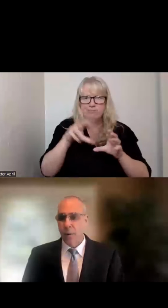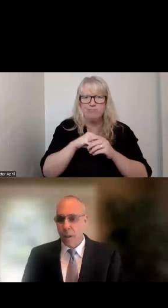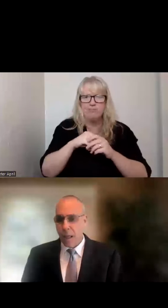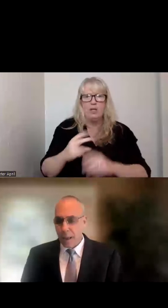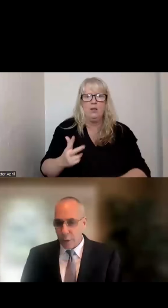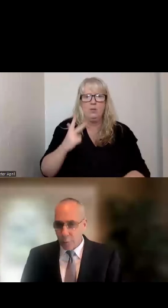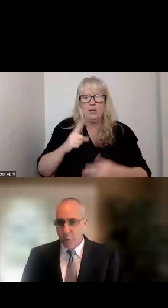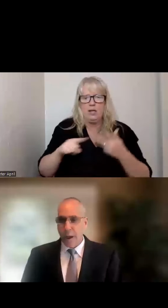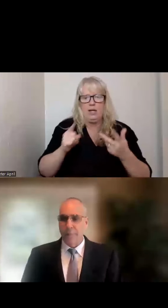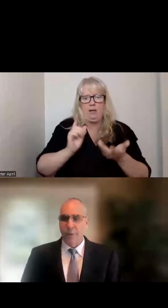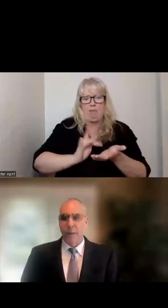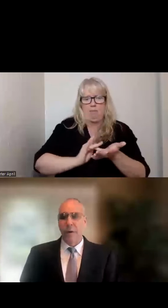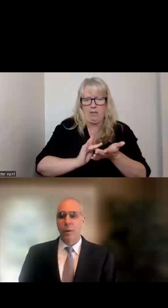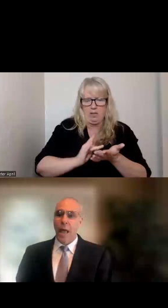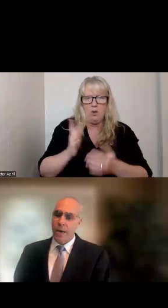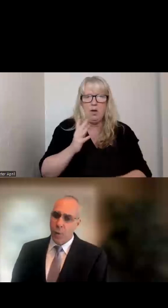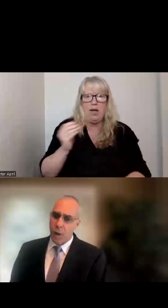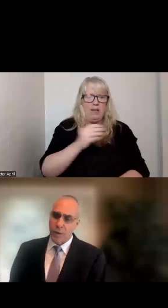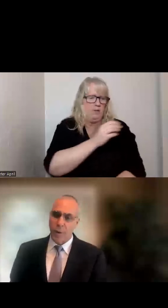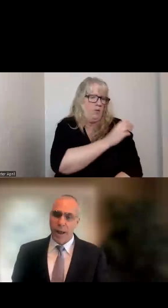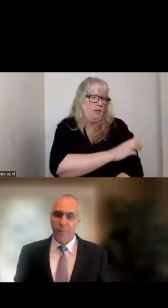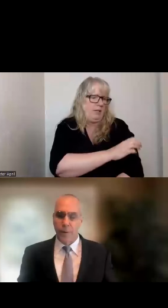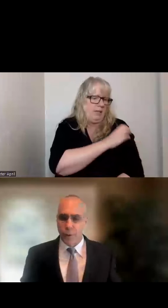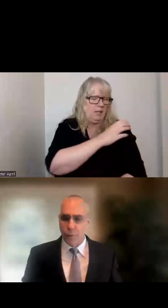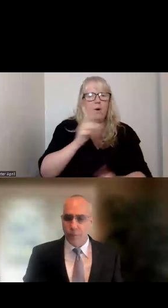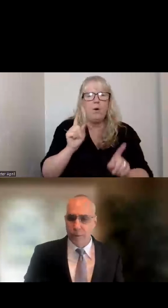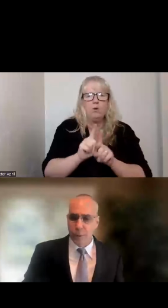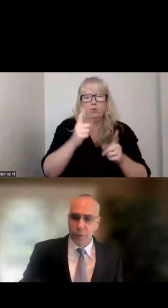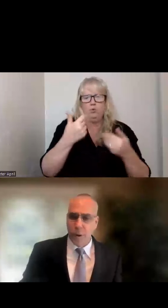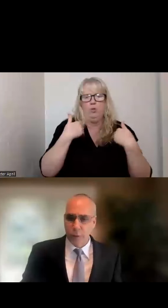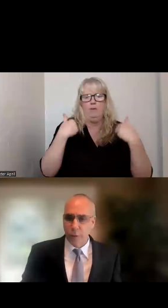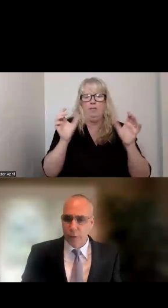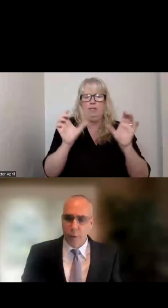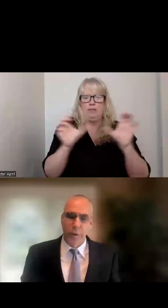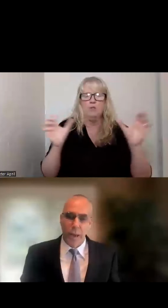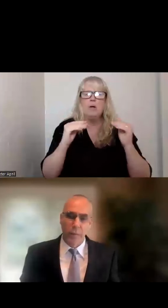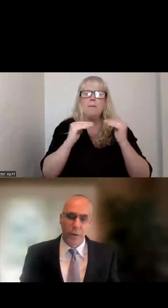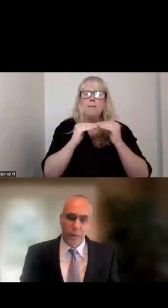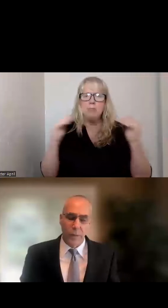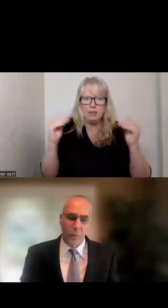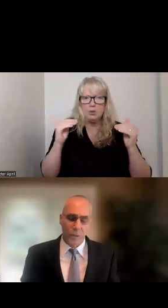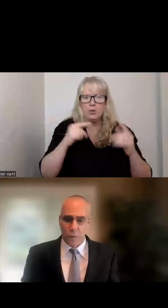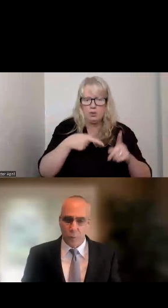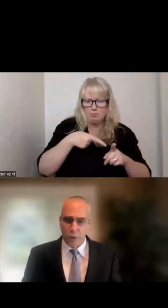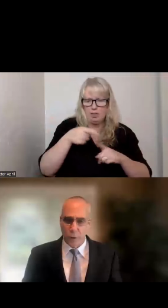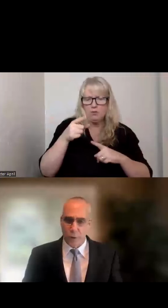MEDICAL, YOU HAVE THE CLINICAL AND YOU HAVE THE CERTIFIED PEER SPECIALIST GOING OUT AND DEALING WITH THE SITUATION.